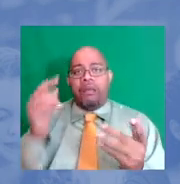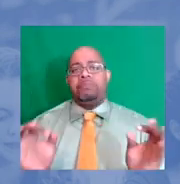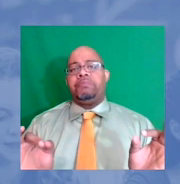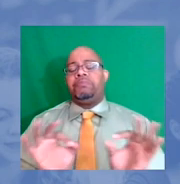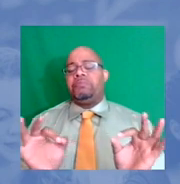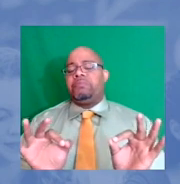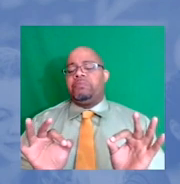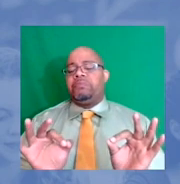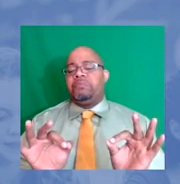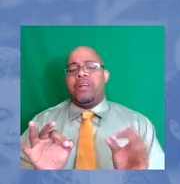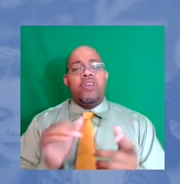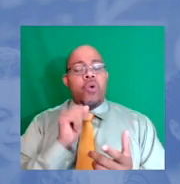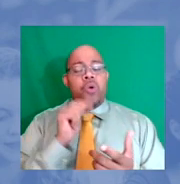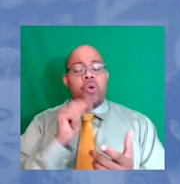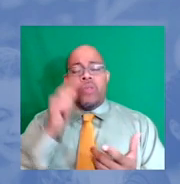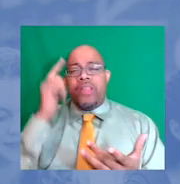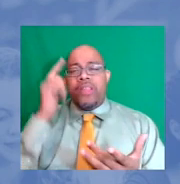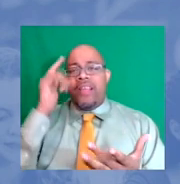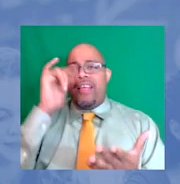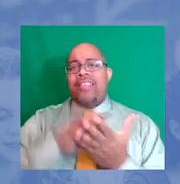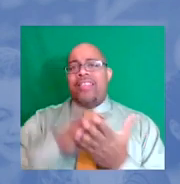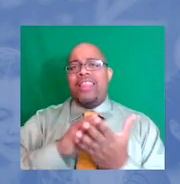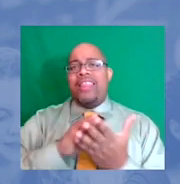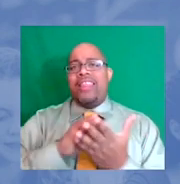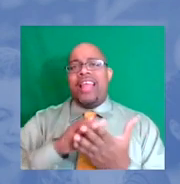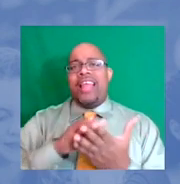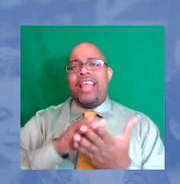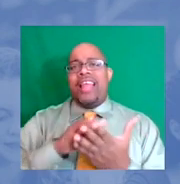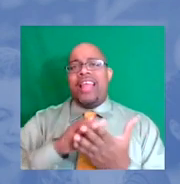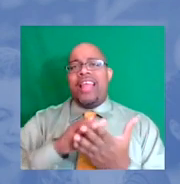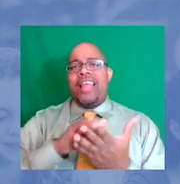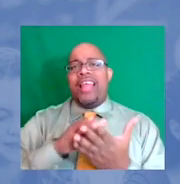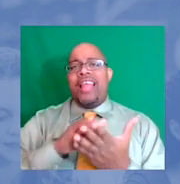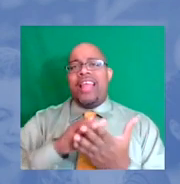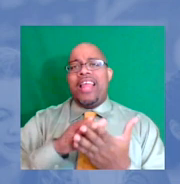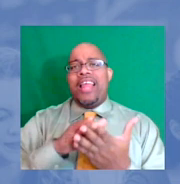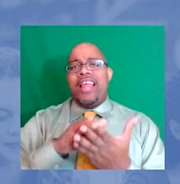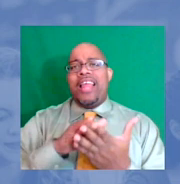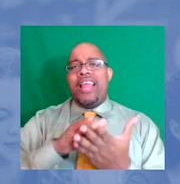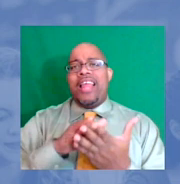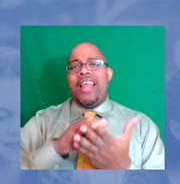JUST FOR SOME KIDS. IT'S FOR ALL KIDS. ALL KIDS NEED TO BE CHALLENGED, ALL KIDS NEED TO BE PUSHED.